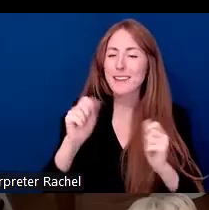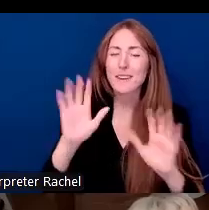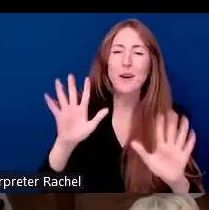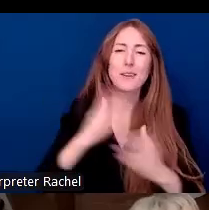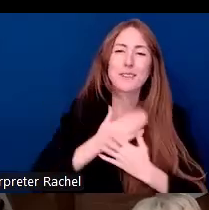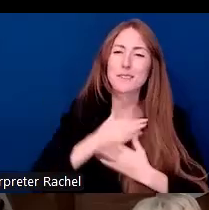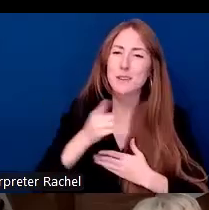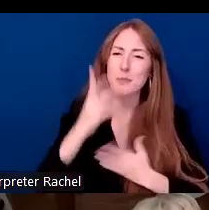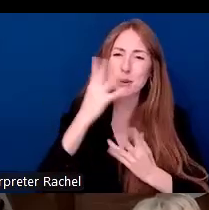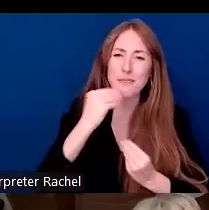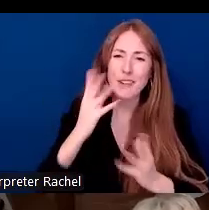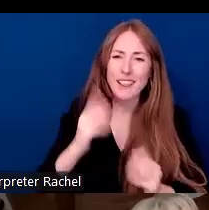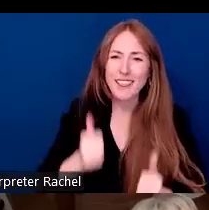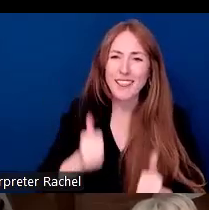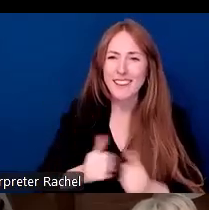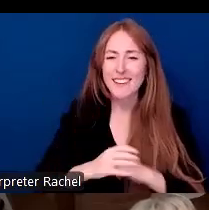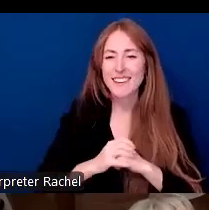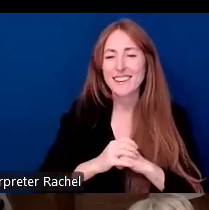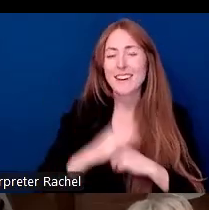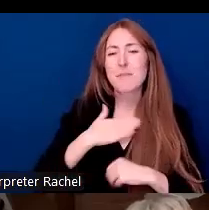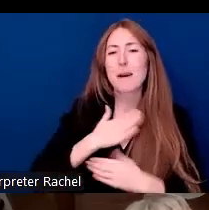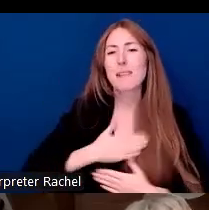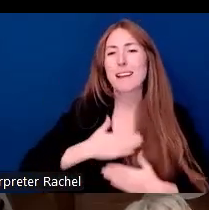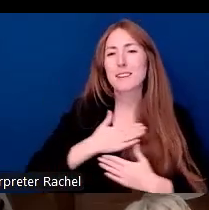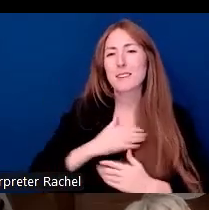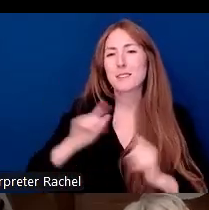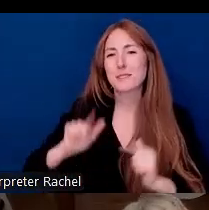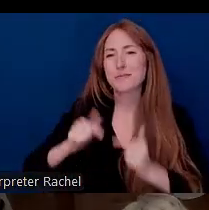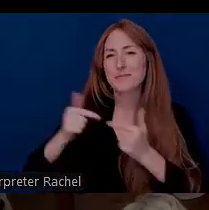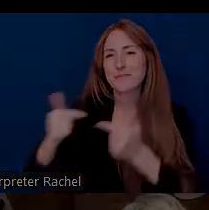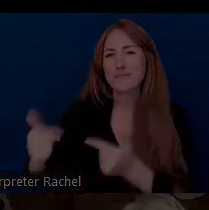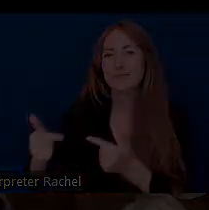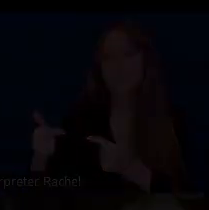and it's my pleasure to hand over to Nour. Thank you so much for listening.